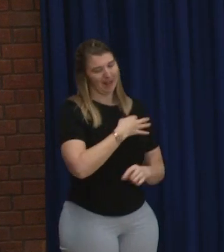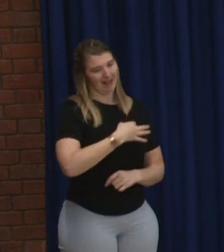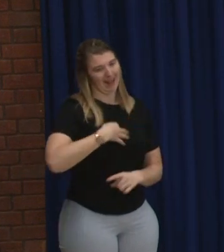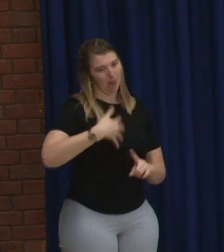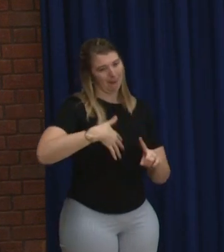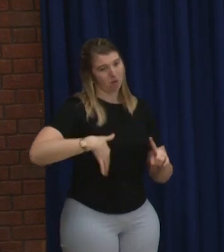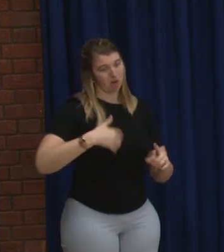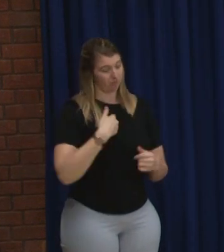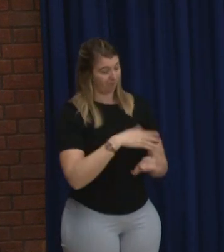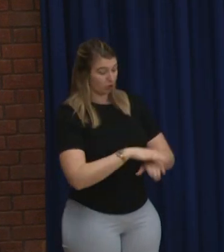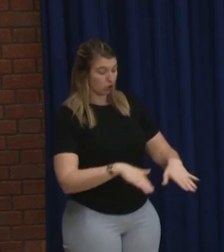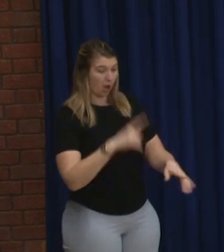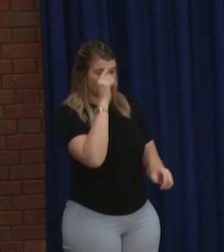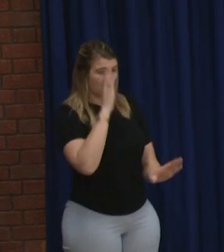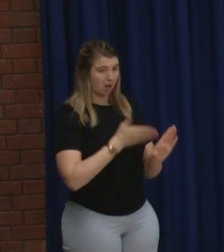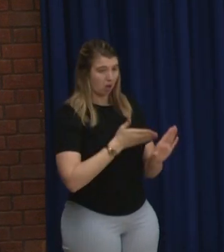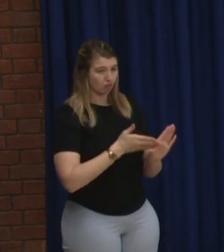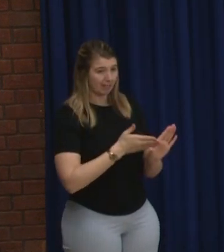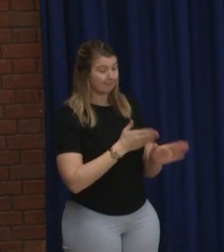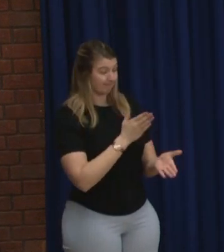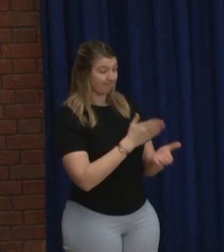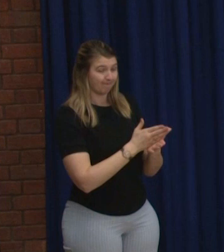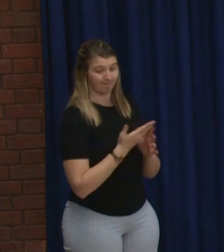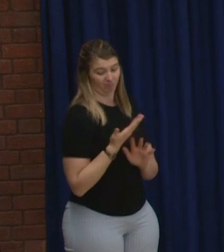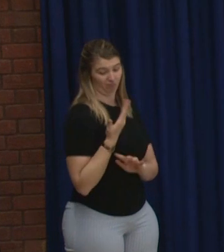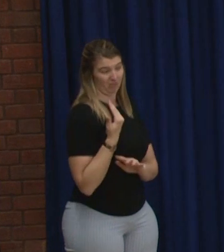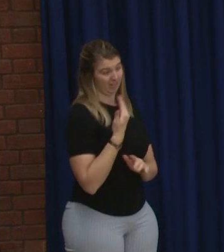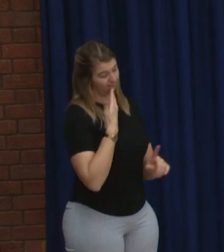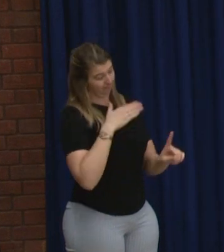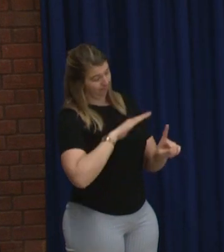in fact the last patient I assessed turned out to have ADHD that been totally missed in the first